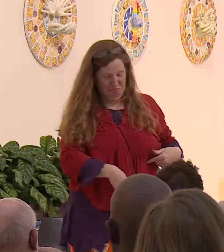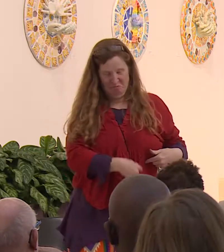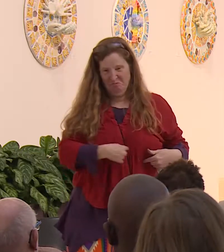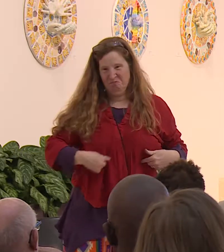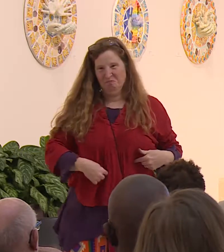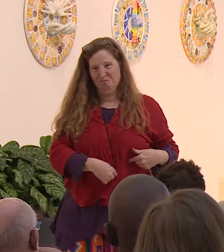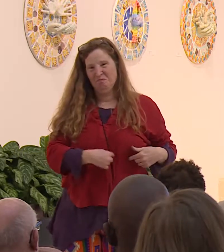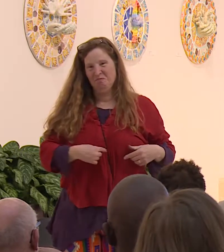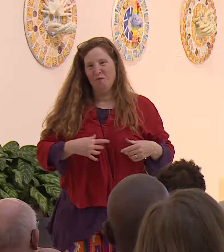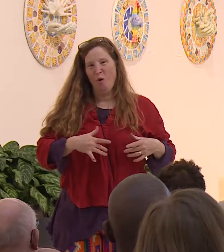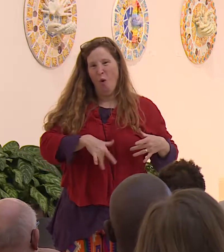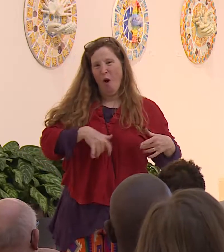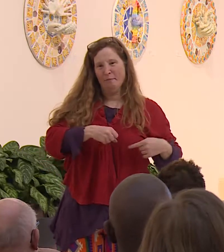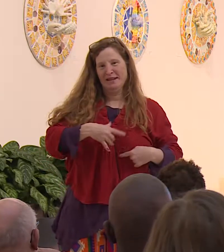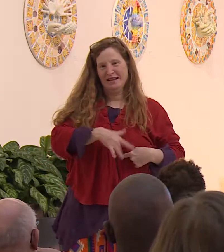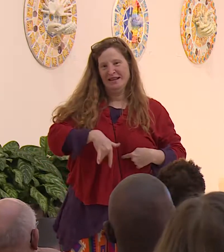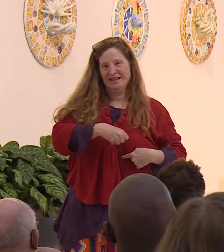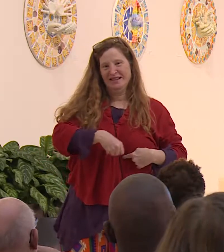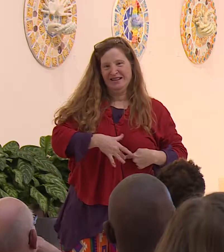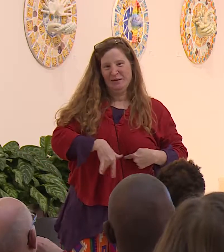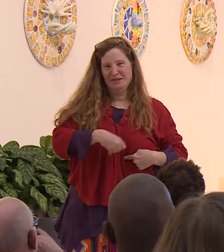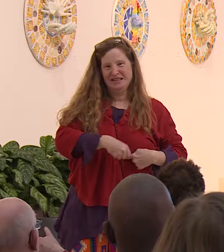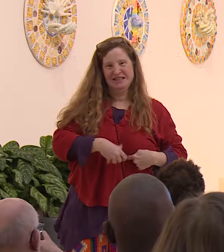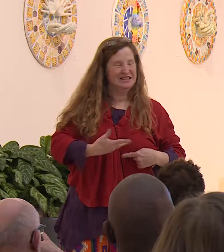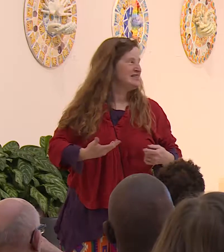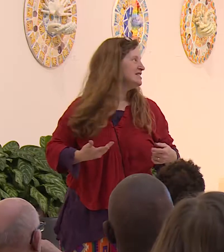and we can see the irony of the crown here.